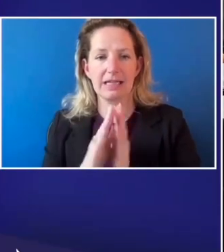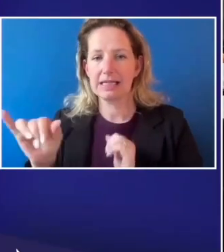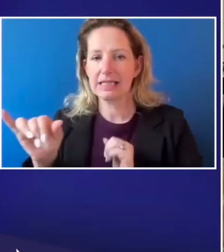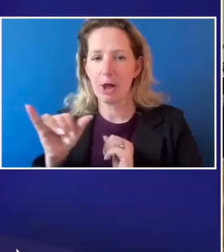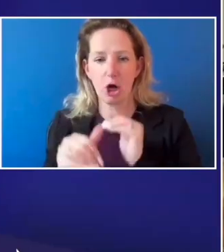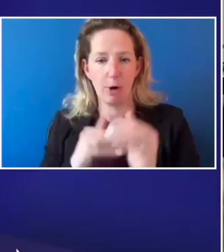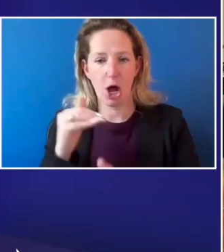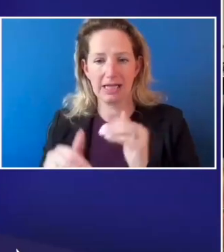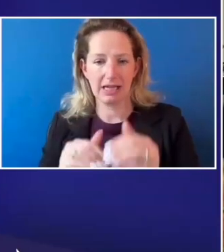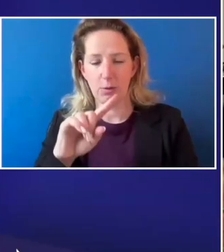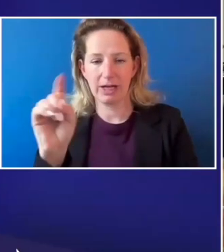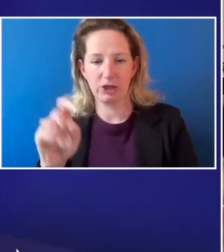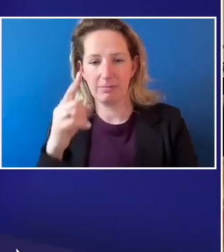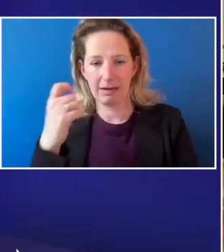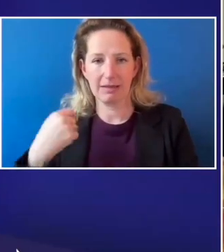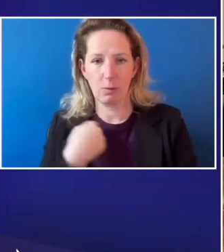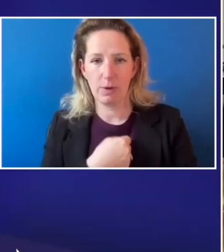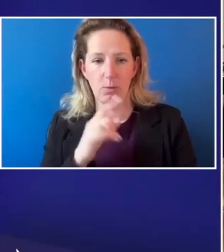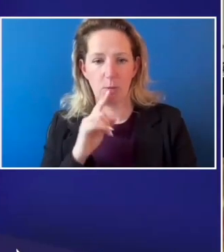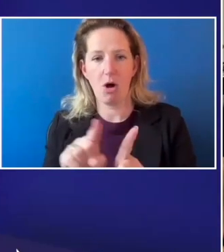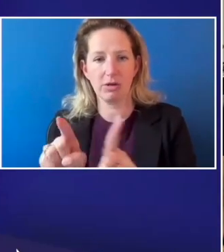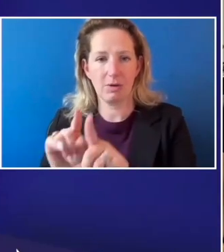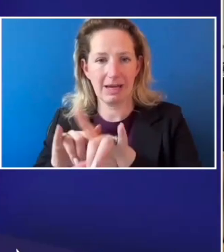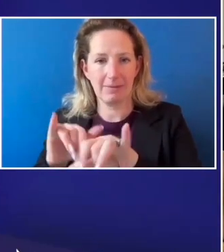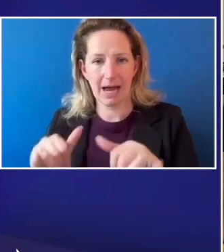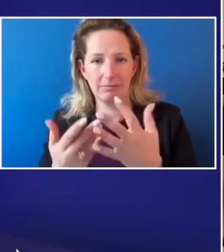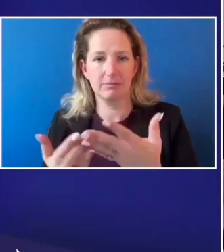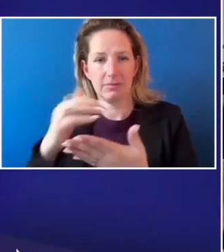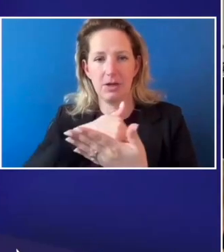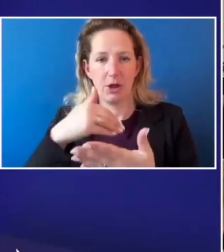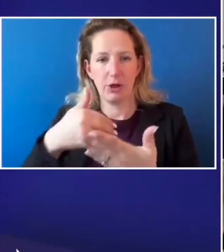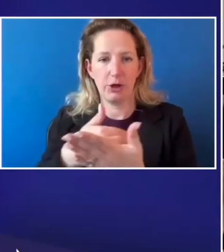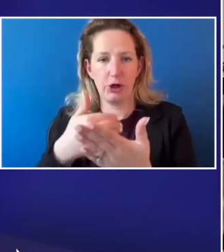then going to go through the new version, which has, so, might get a little repetitive or something.